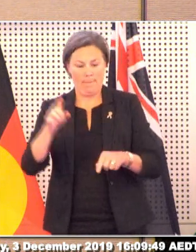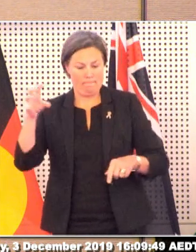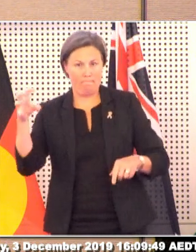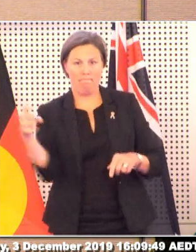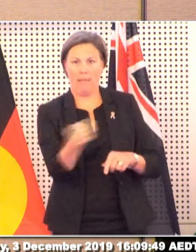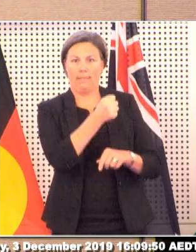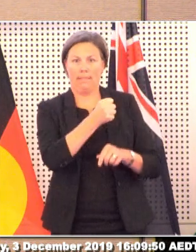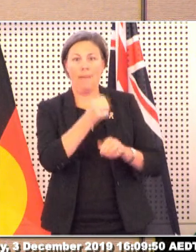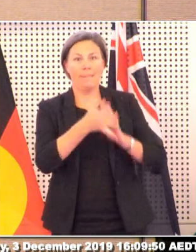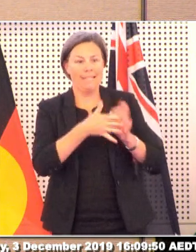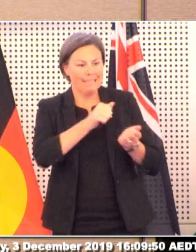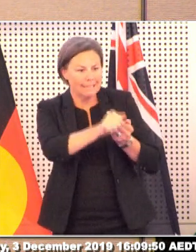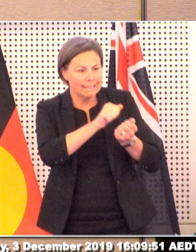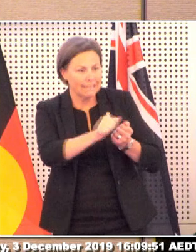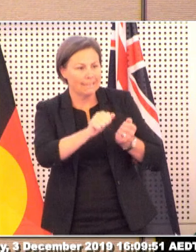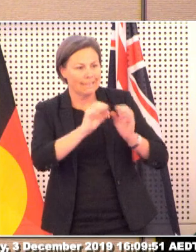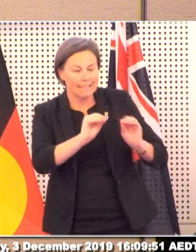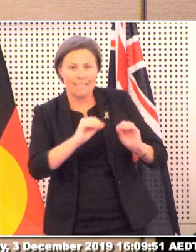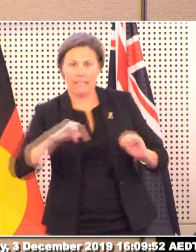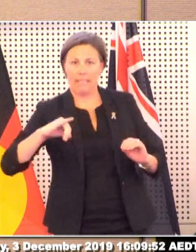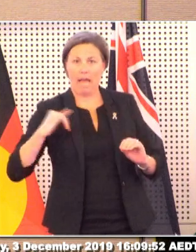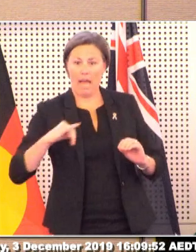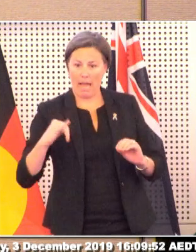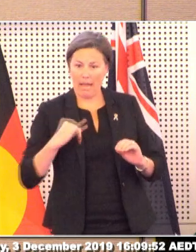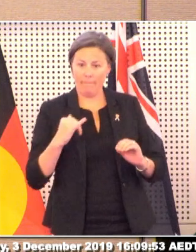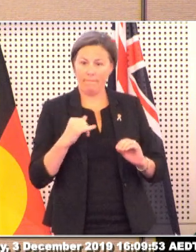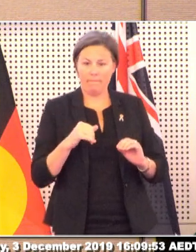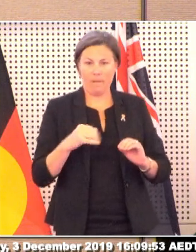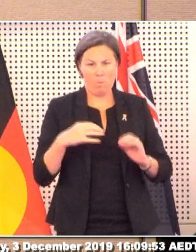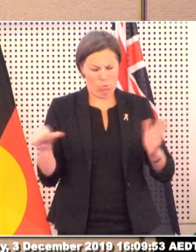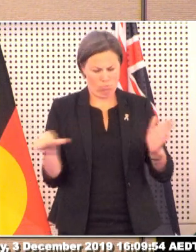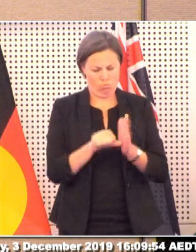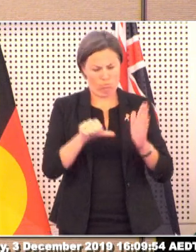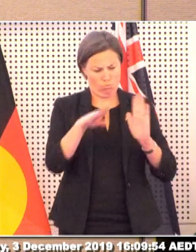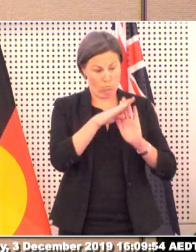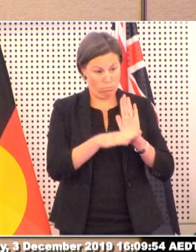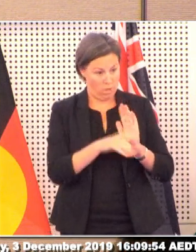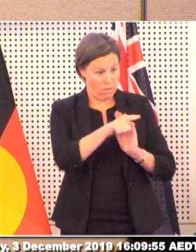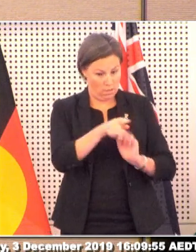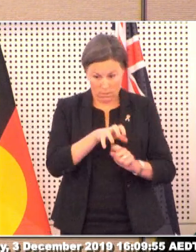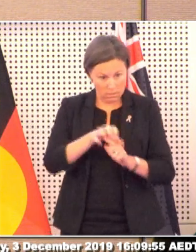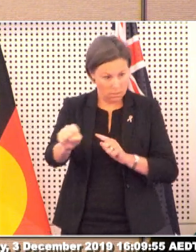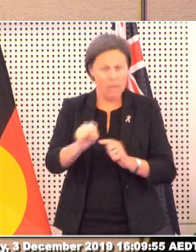to recognise what an incident actually is and understanding that and being able to report it.